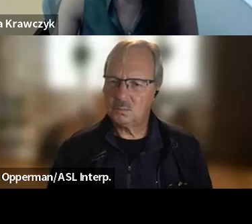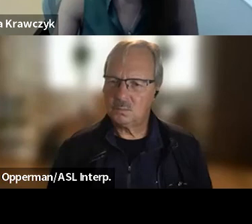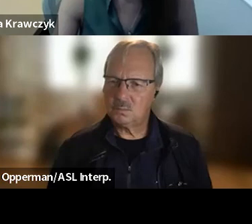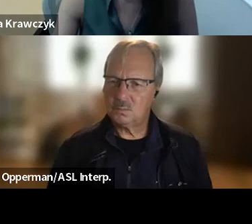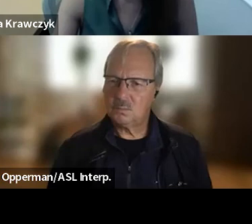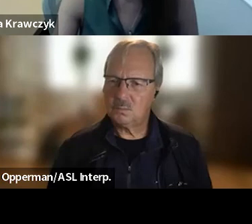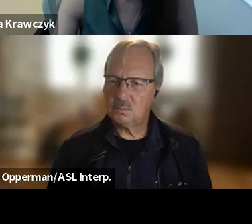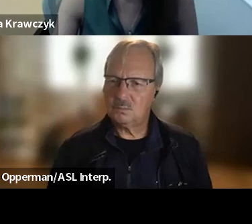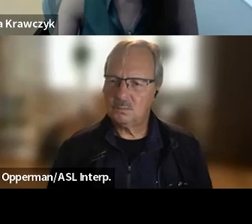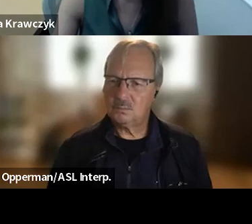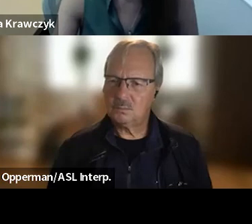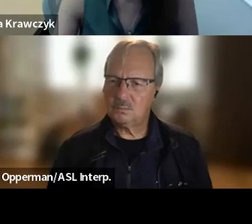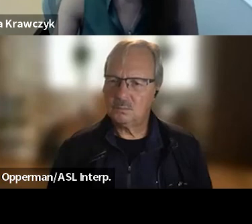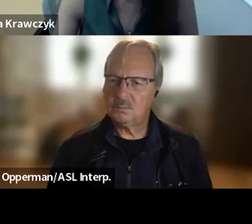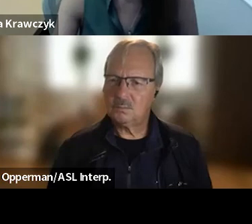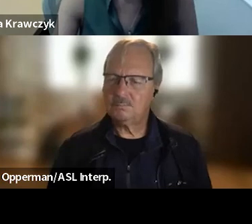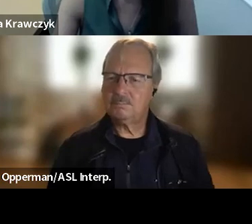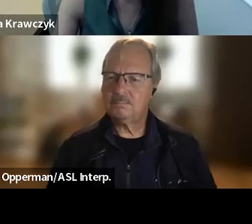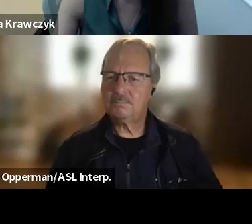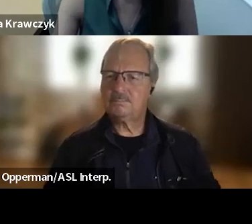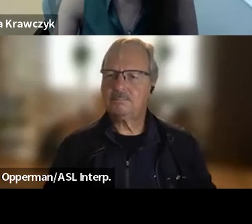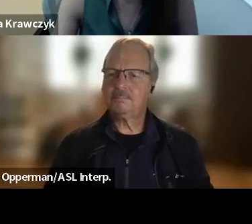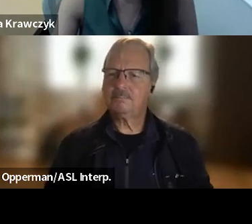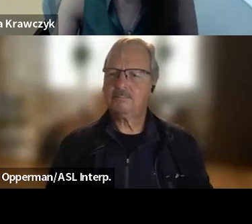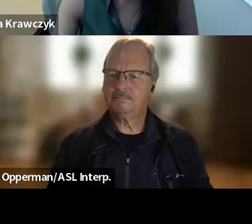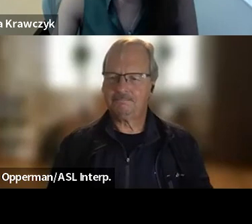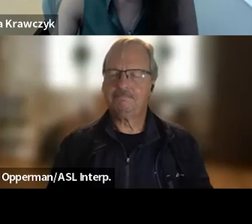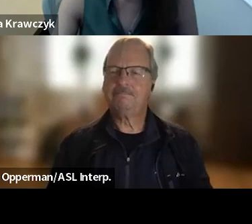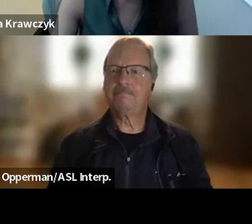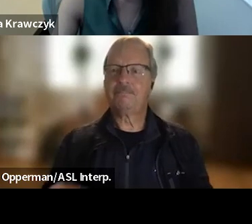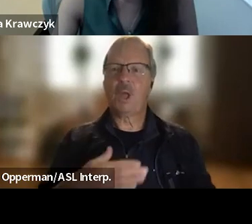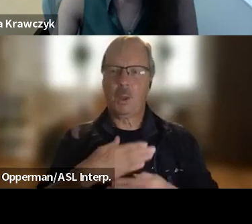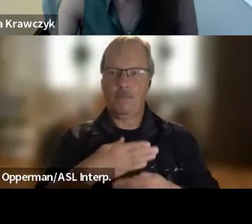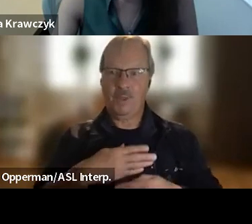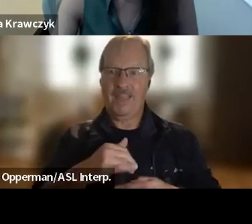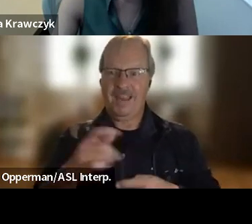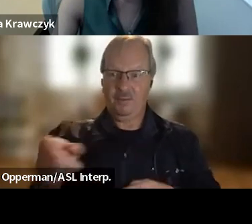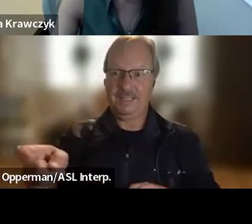is the way to probably do it. Sure. Yeah, that would be appreciated if you send it to us at the GAINS Center. Thank you.